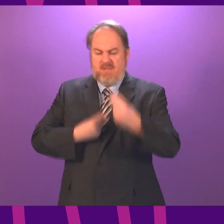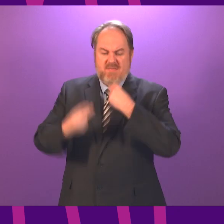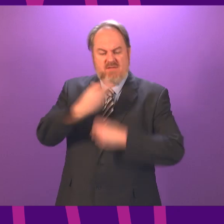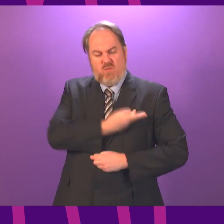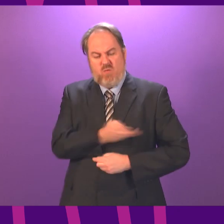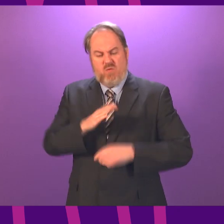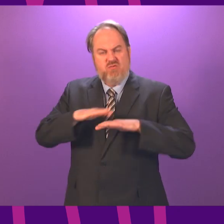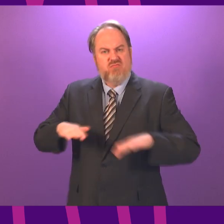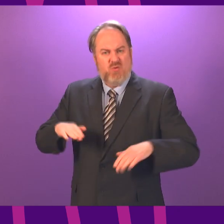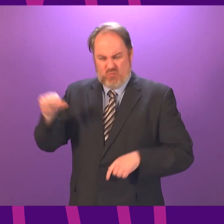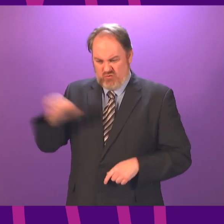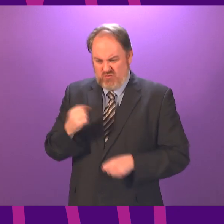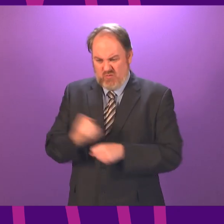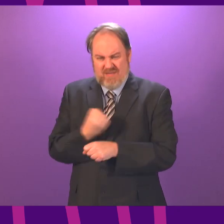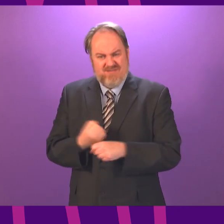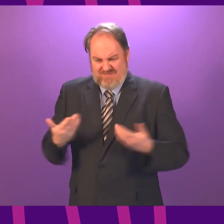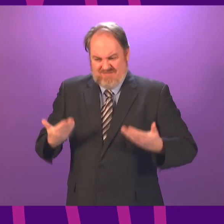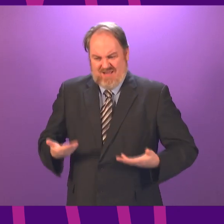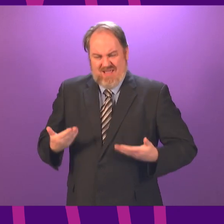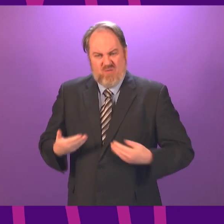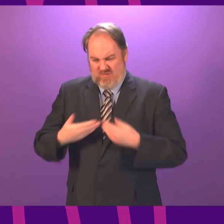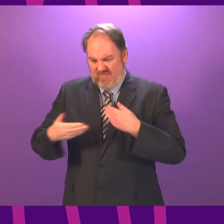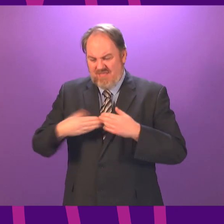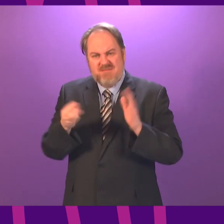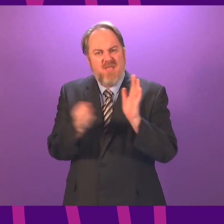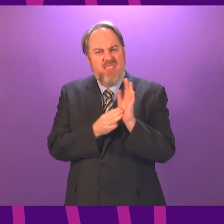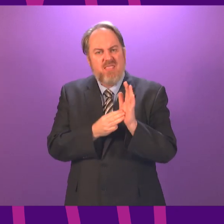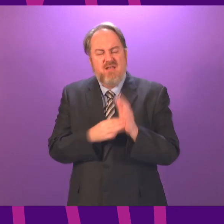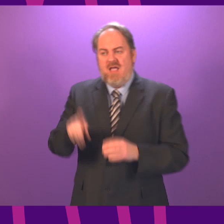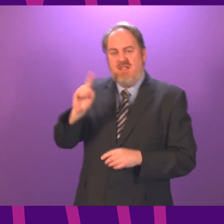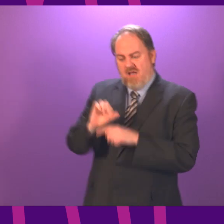The First Minister has made it clear that, as we build a recovery from the pandemic,